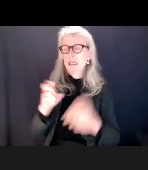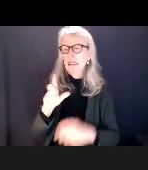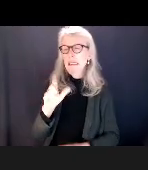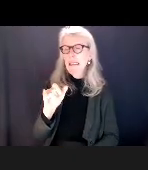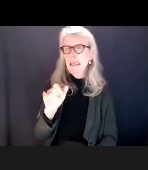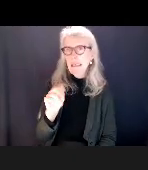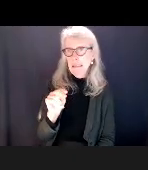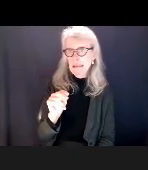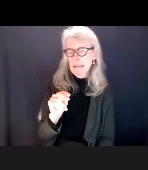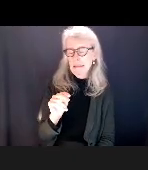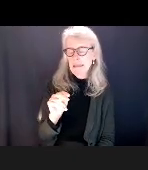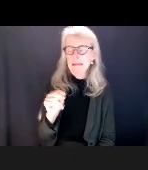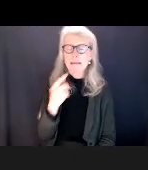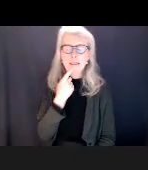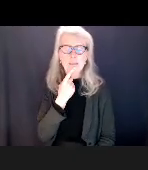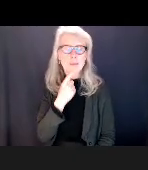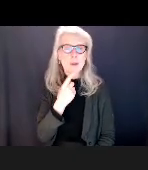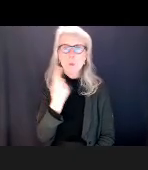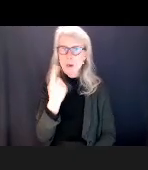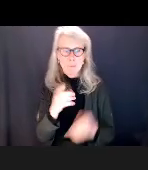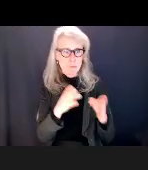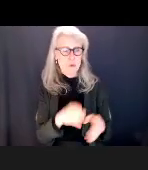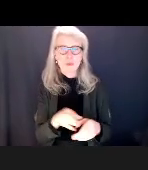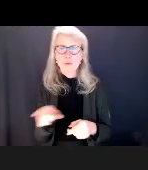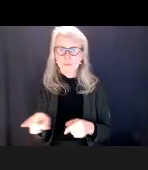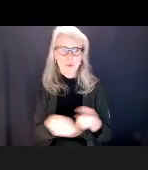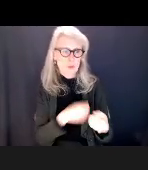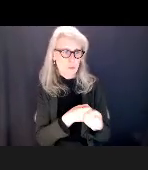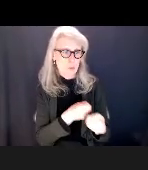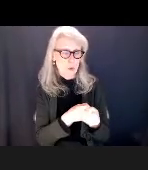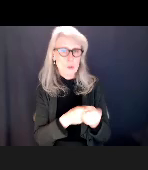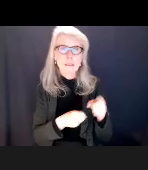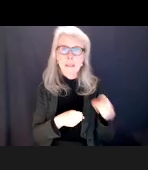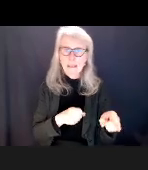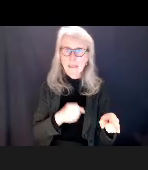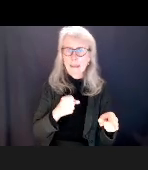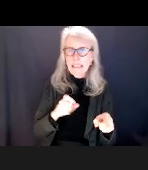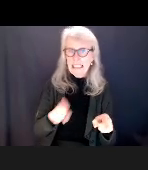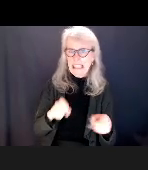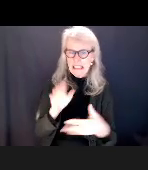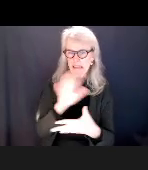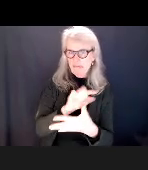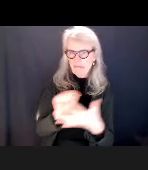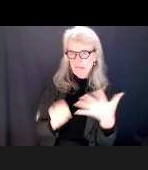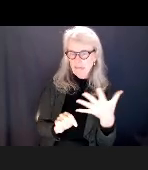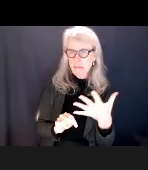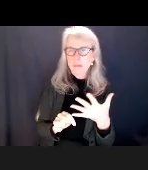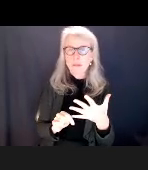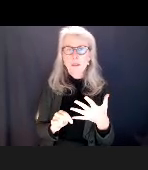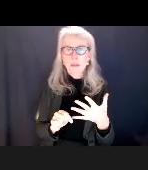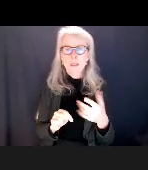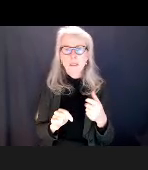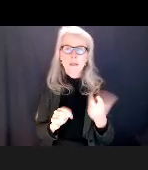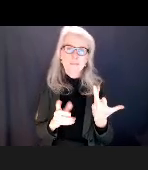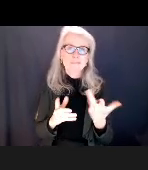that for one person she supports, his most pressing needs are met via strained family support